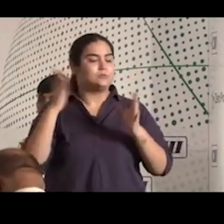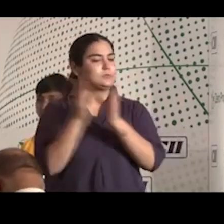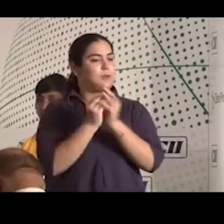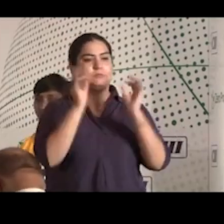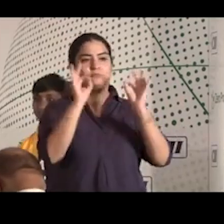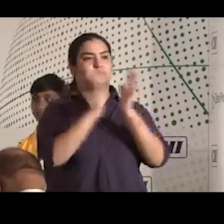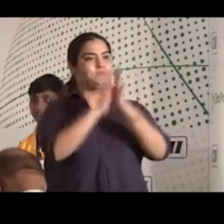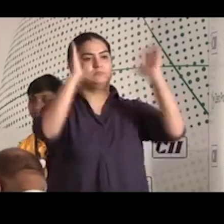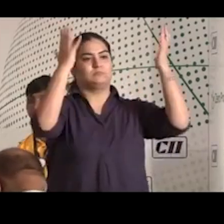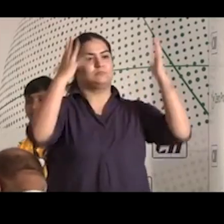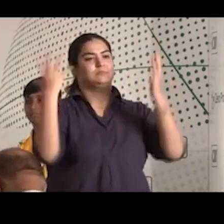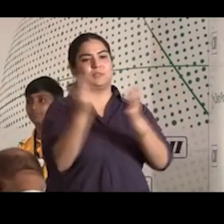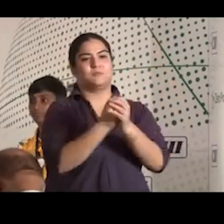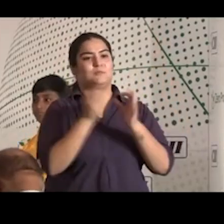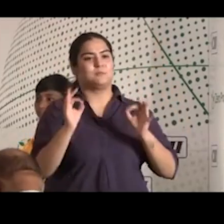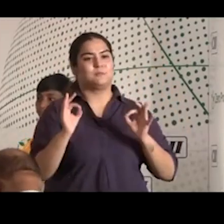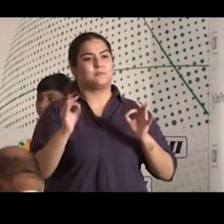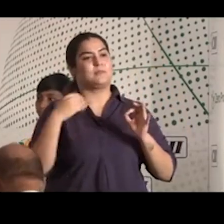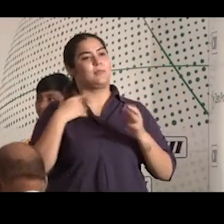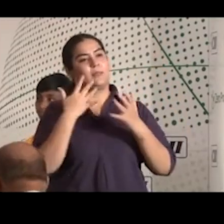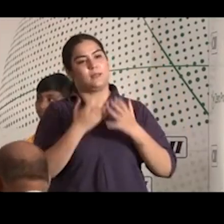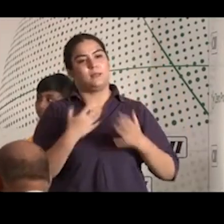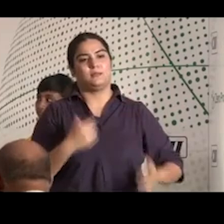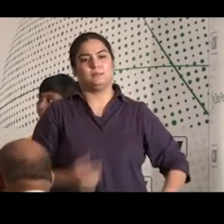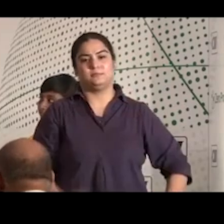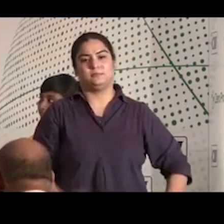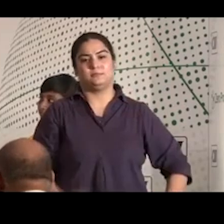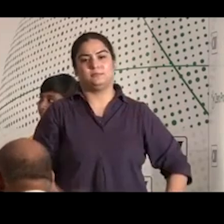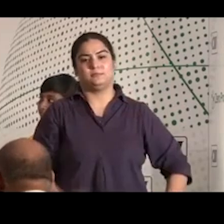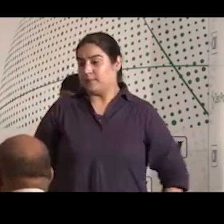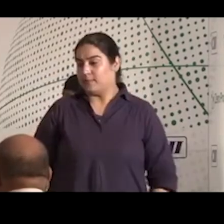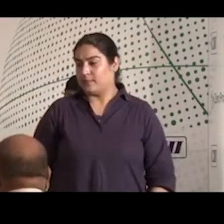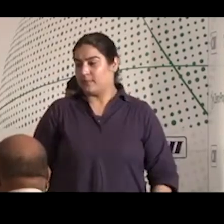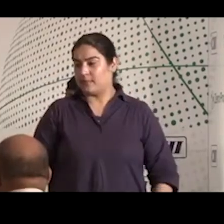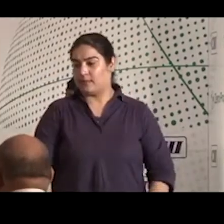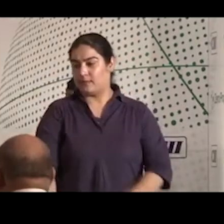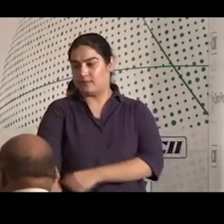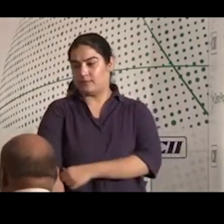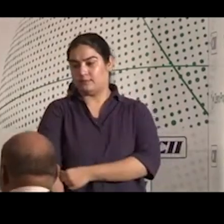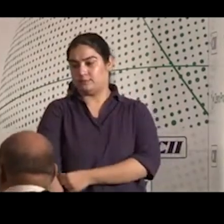I don't have anything else to say. I believe. Thank you. And you guys.